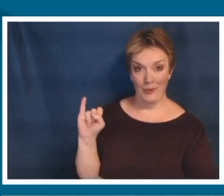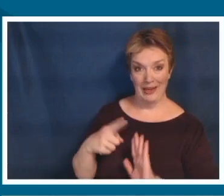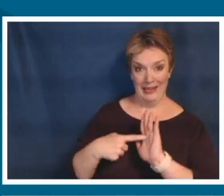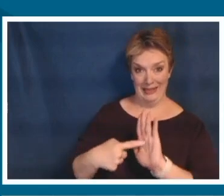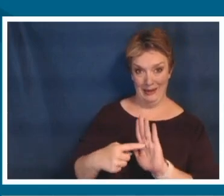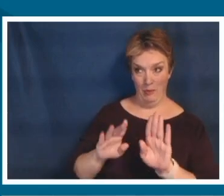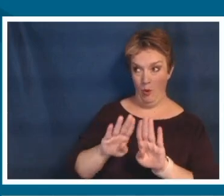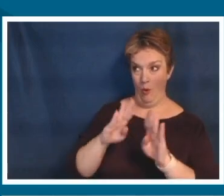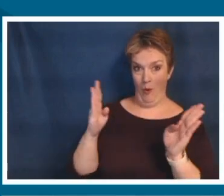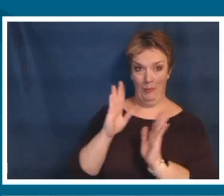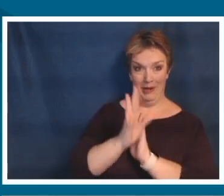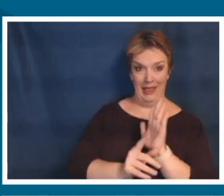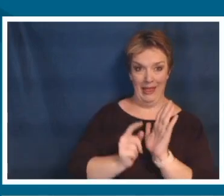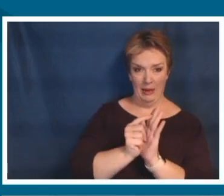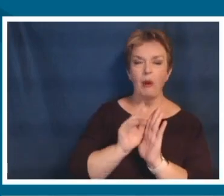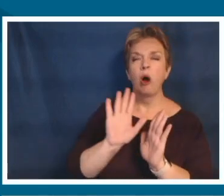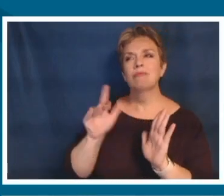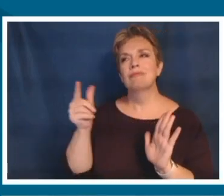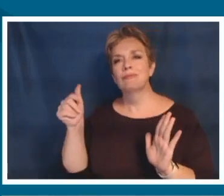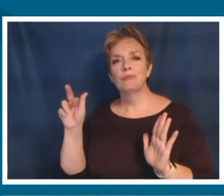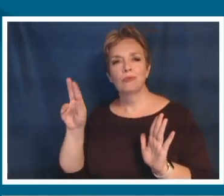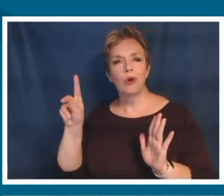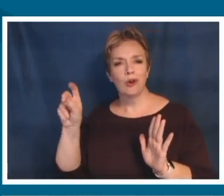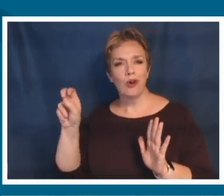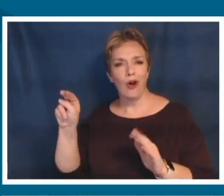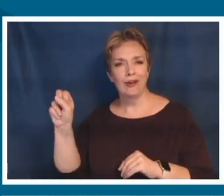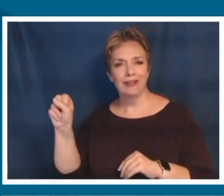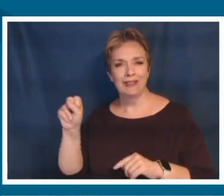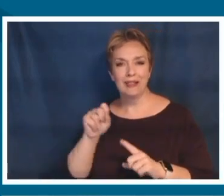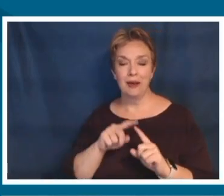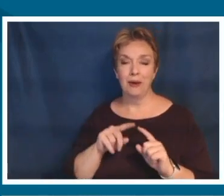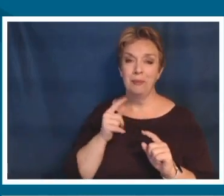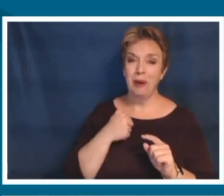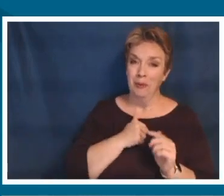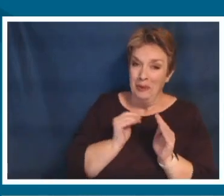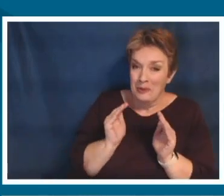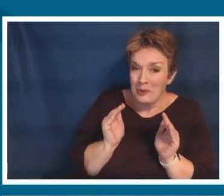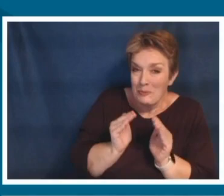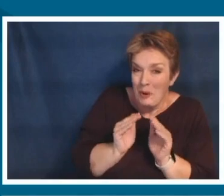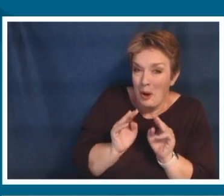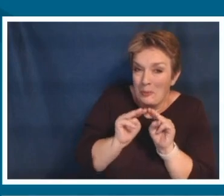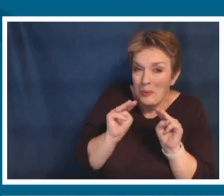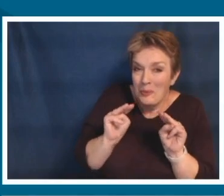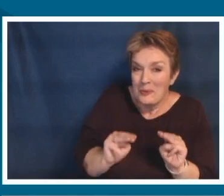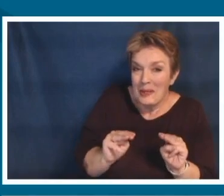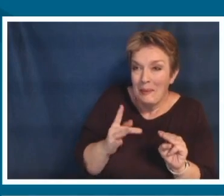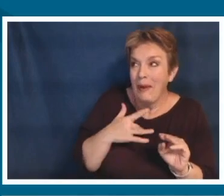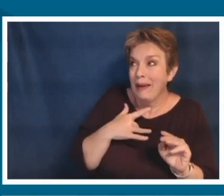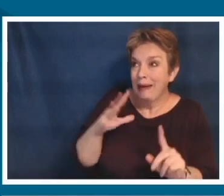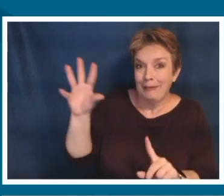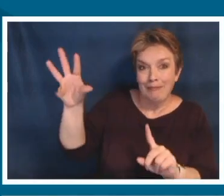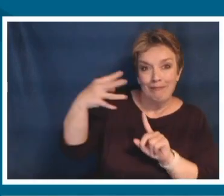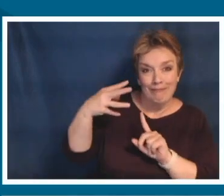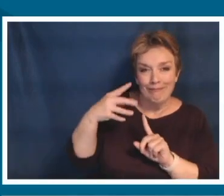gardens um so that was special for our very small museum that doesn't usually